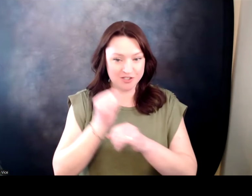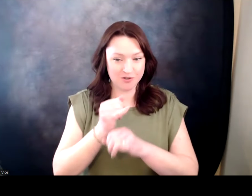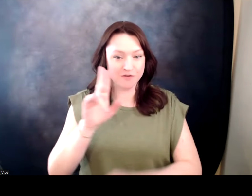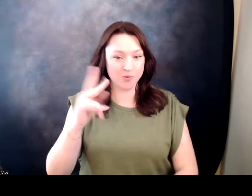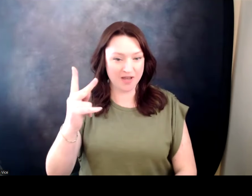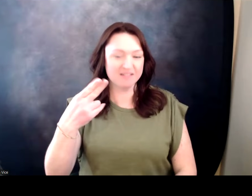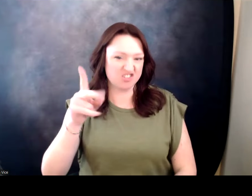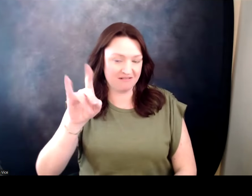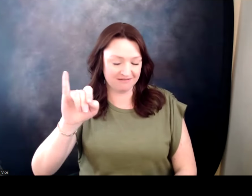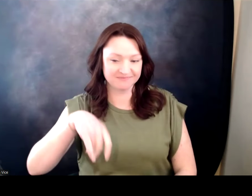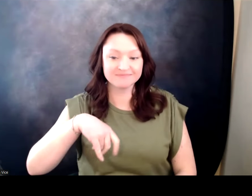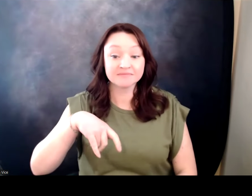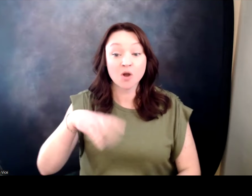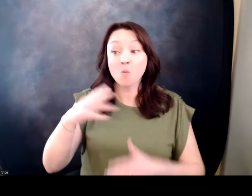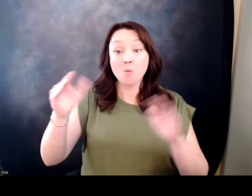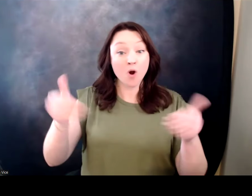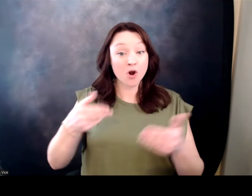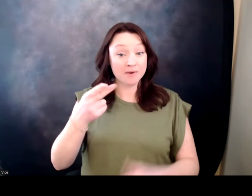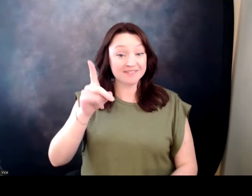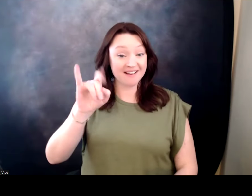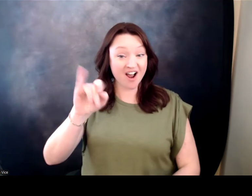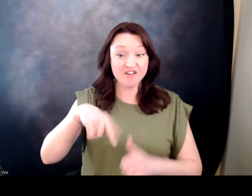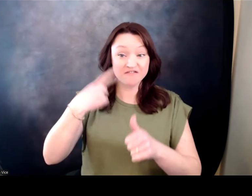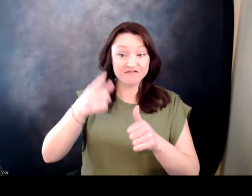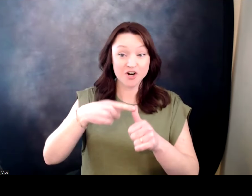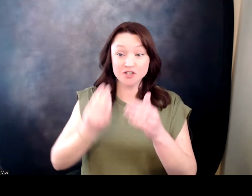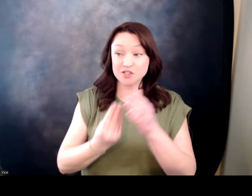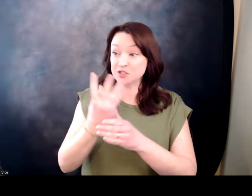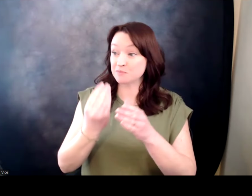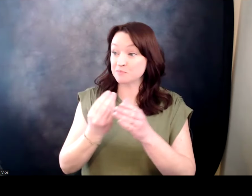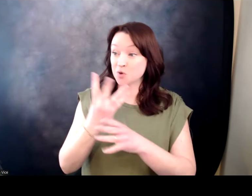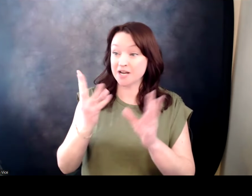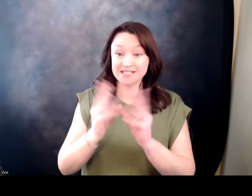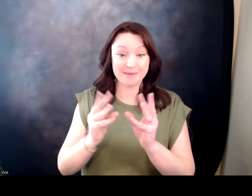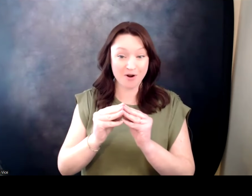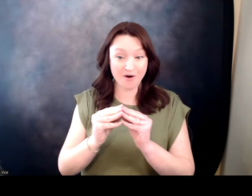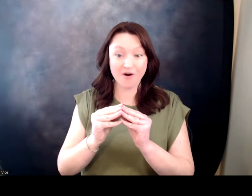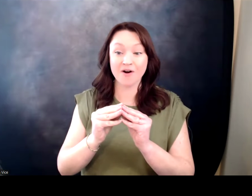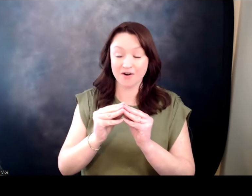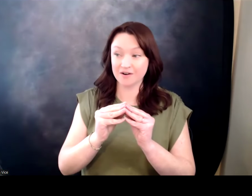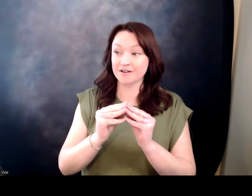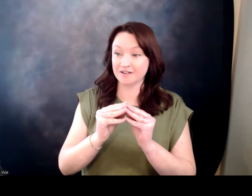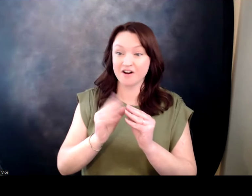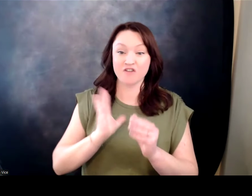Welcome to the Human Development Institute's first spring seminar in the HDI seminar series. My brief visual